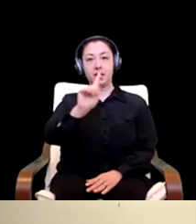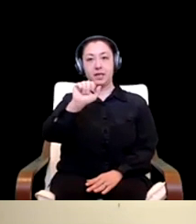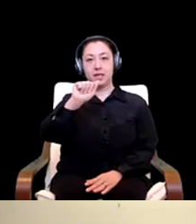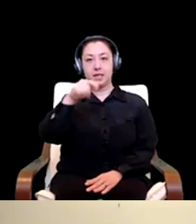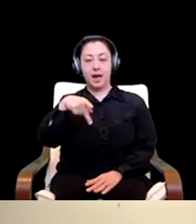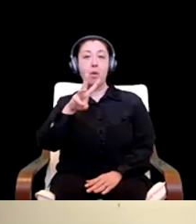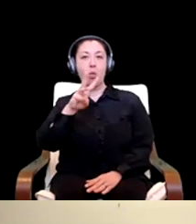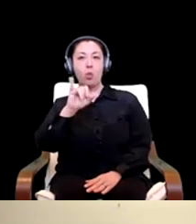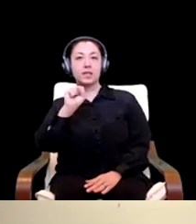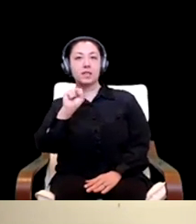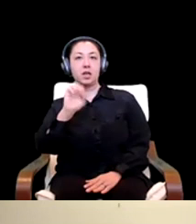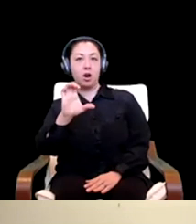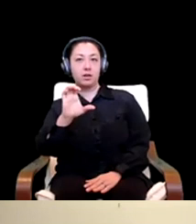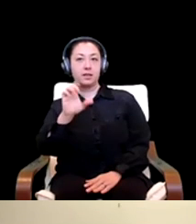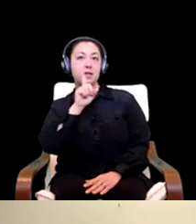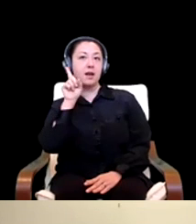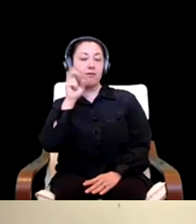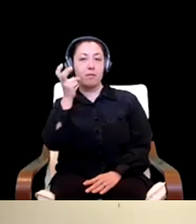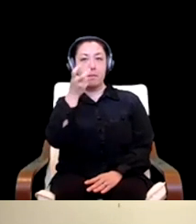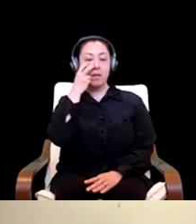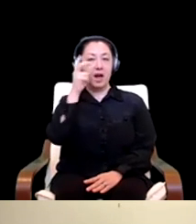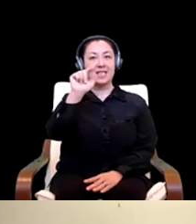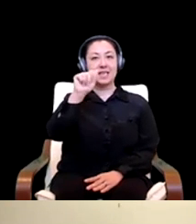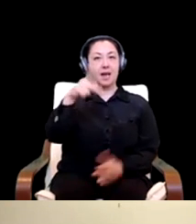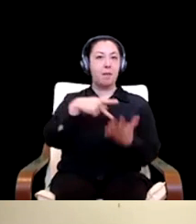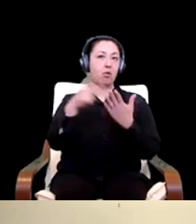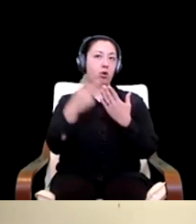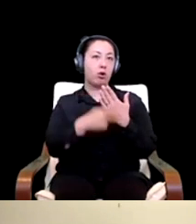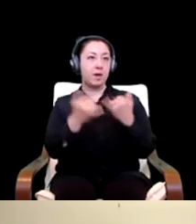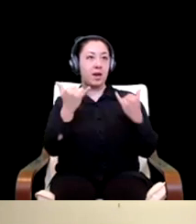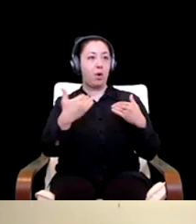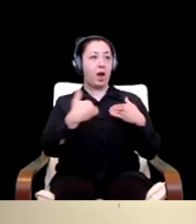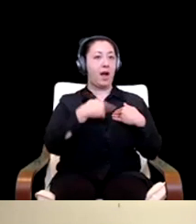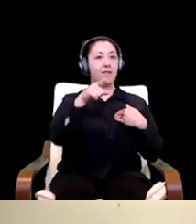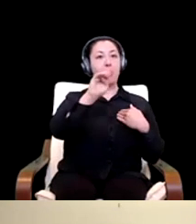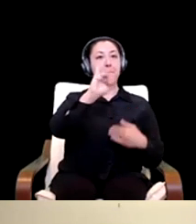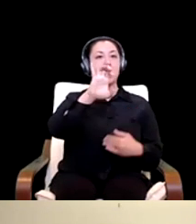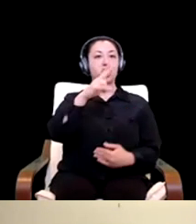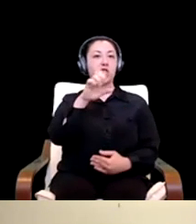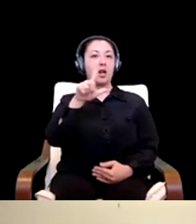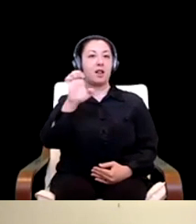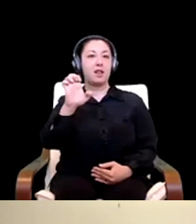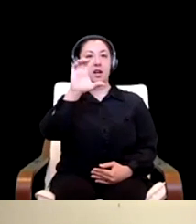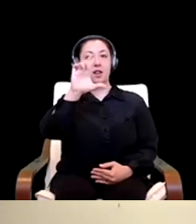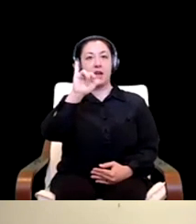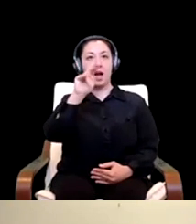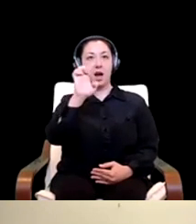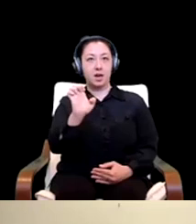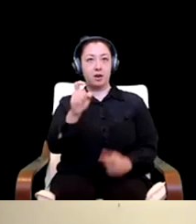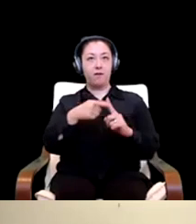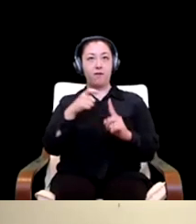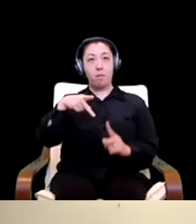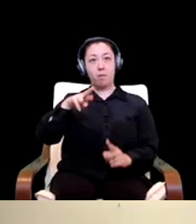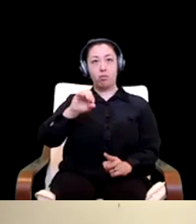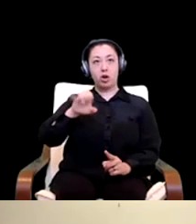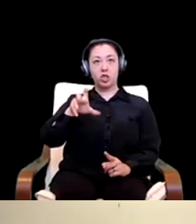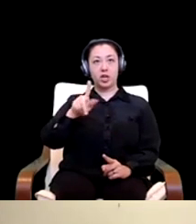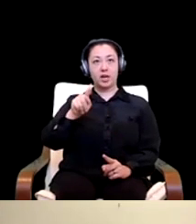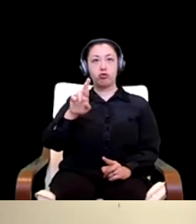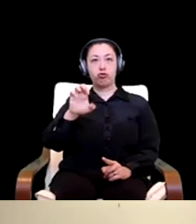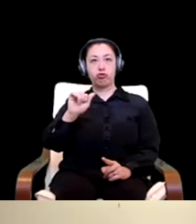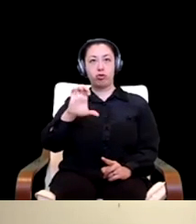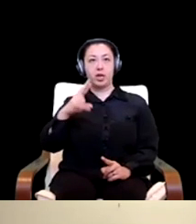Here with me today is Michelle Clyne from Project Reach, Megan Burguss from the Missouri Deafblind technical assistance